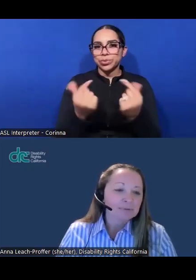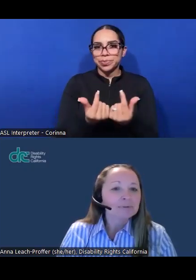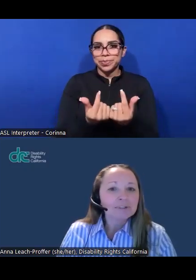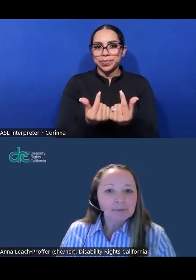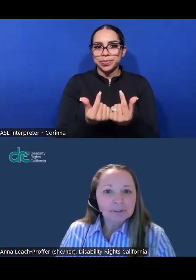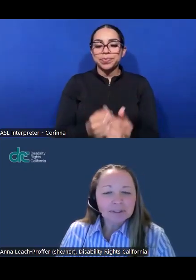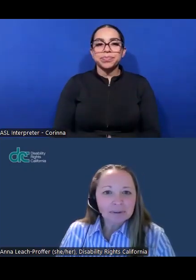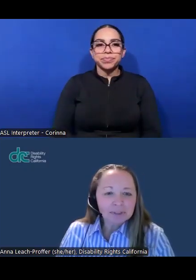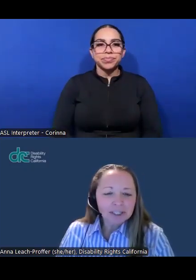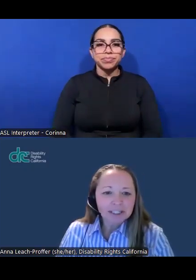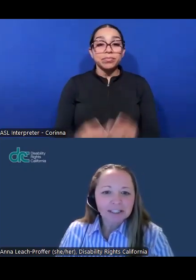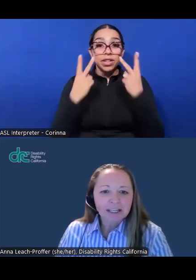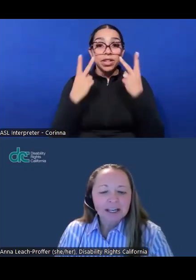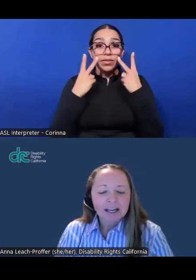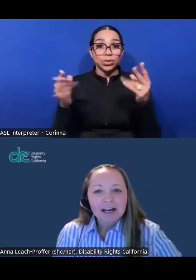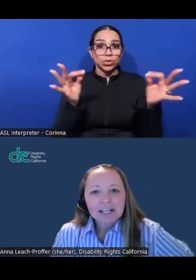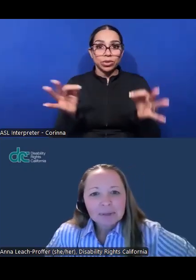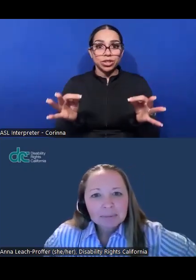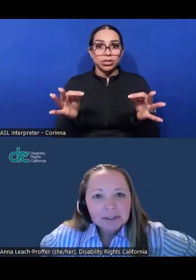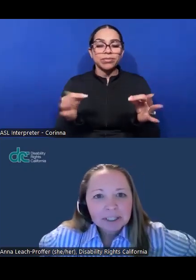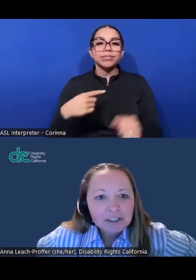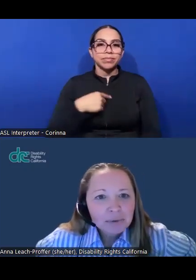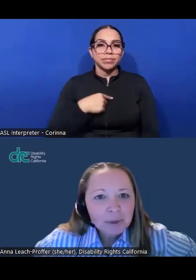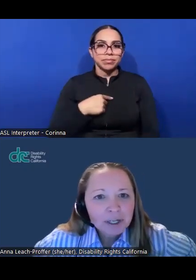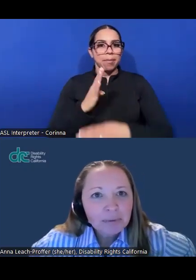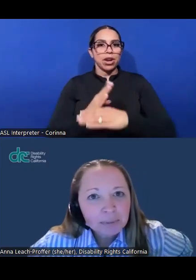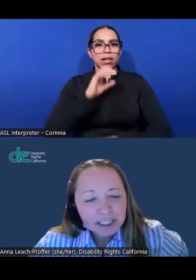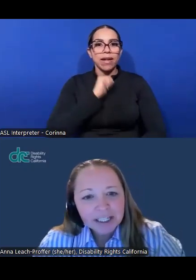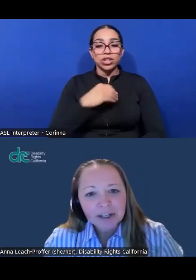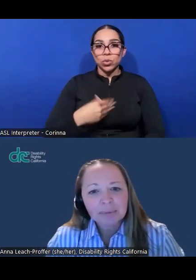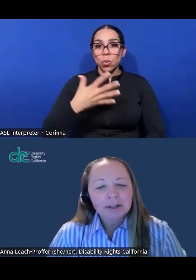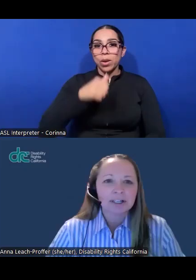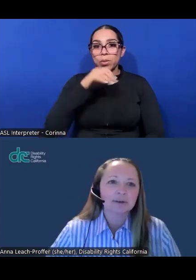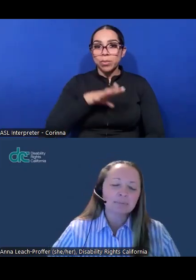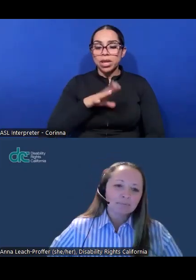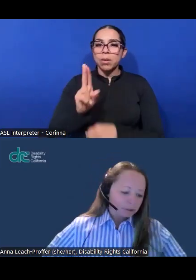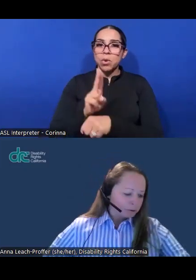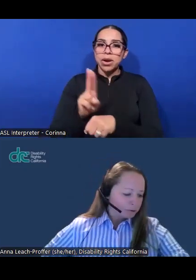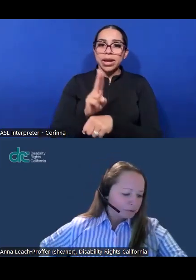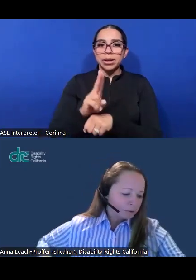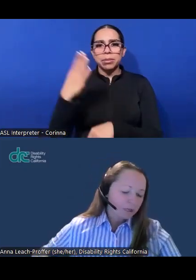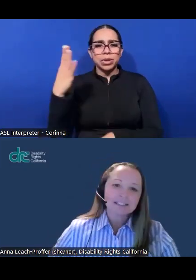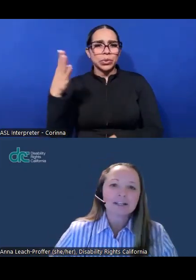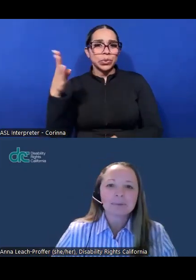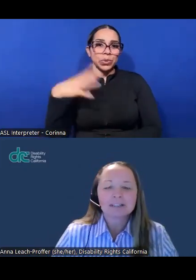For a visual description, I am a middle aged white woman. I am wearing a blue, white and pink